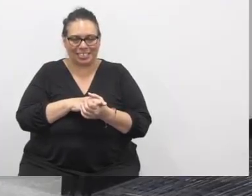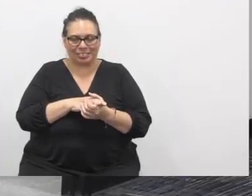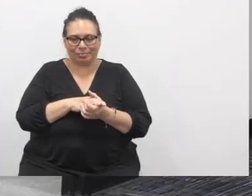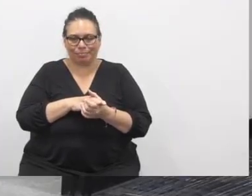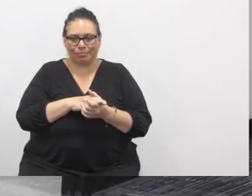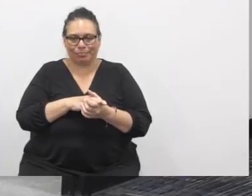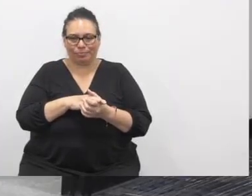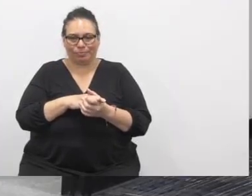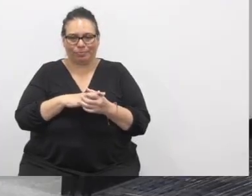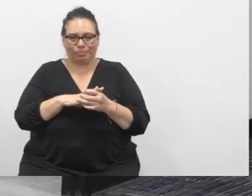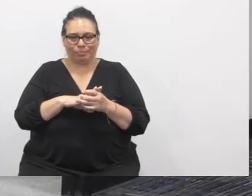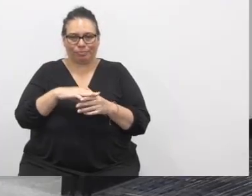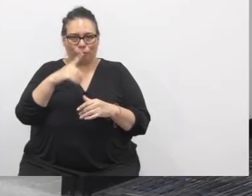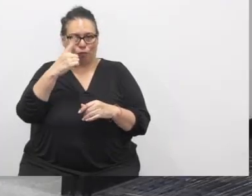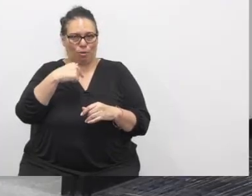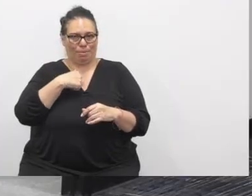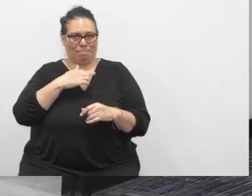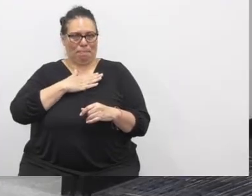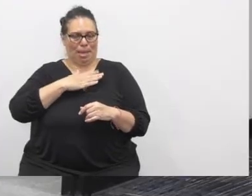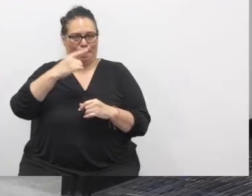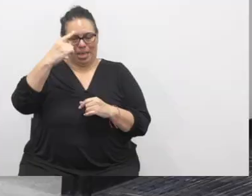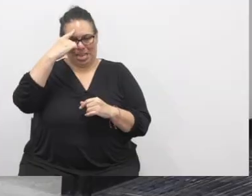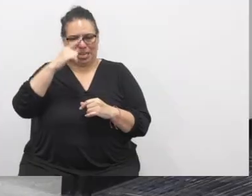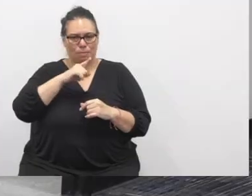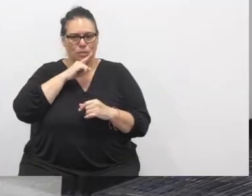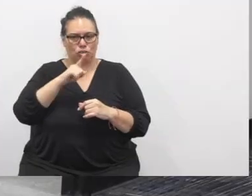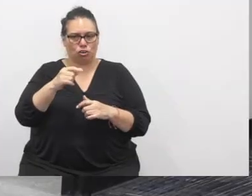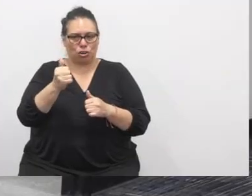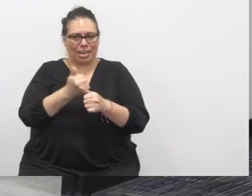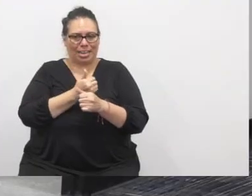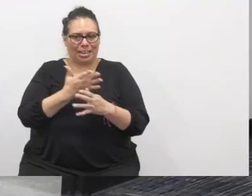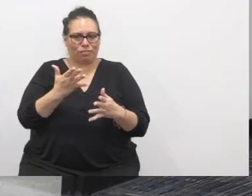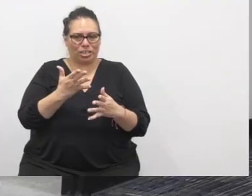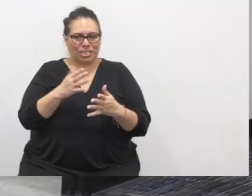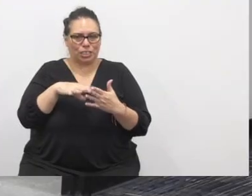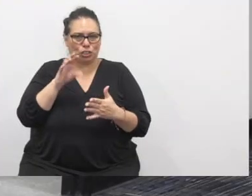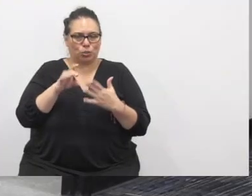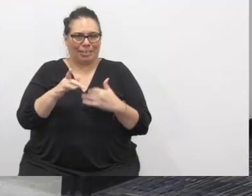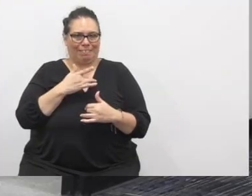For me, in my mind, making sure that every student feels like they belong